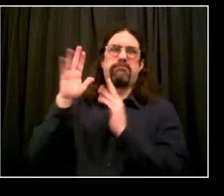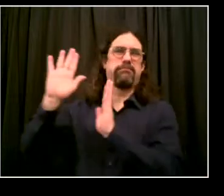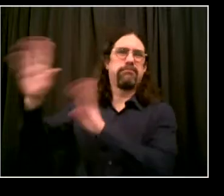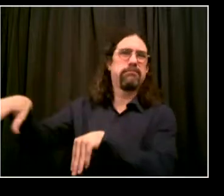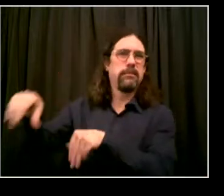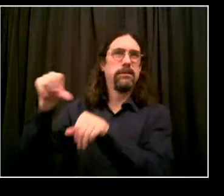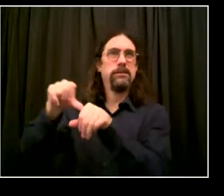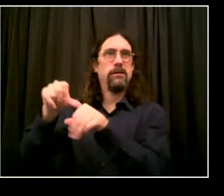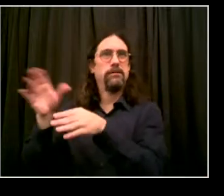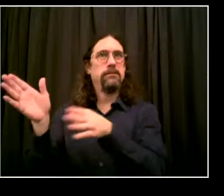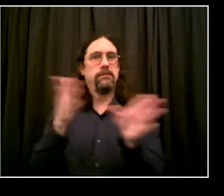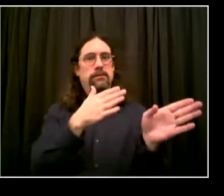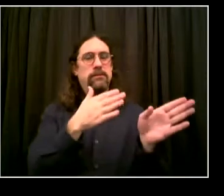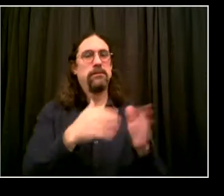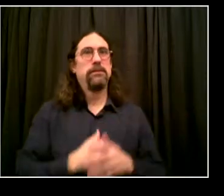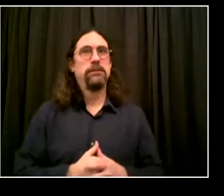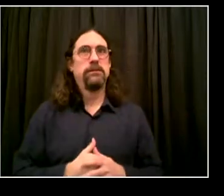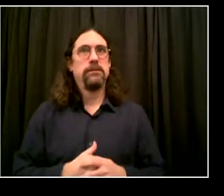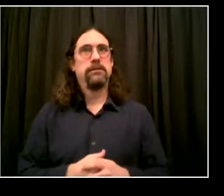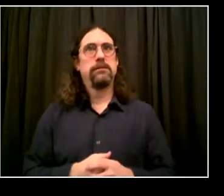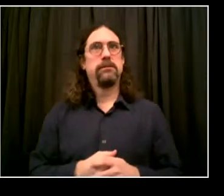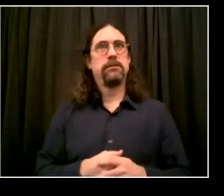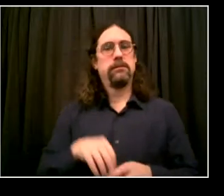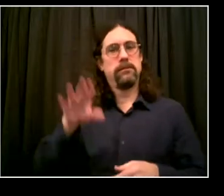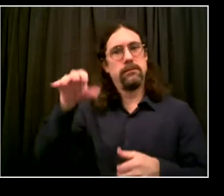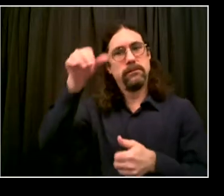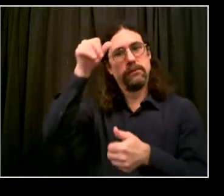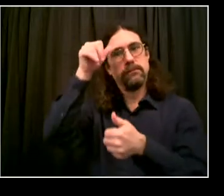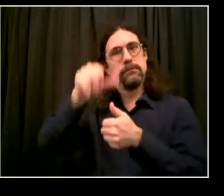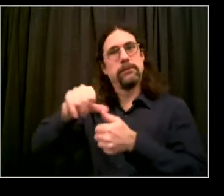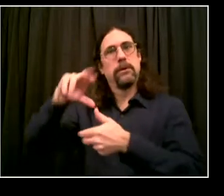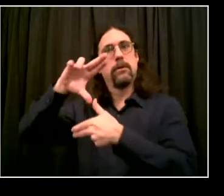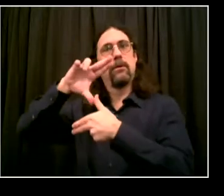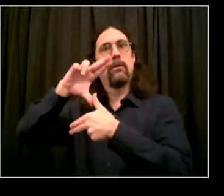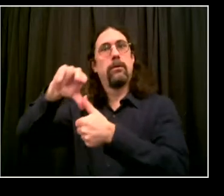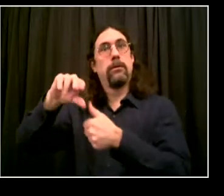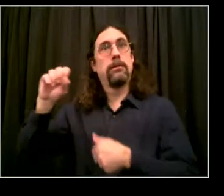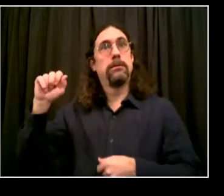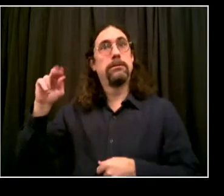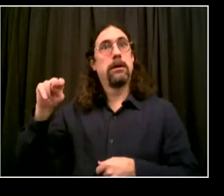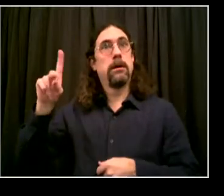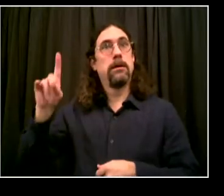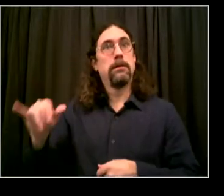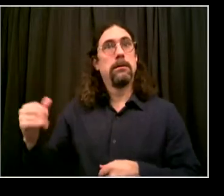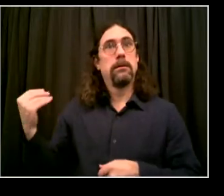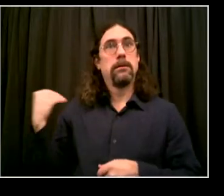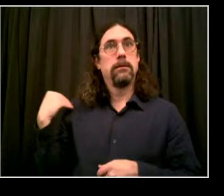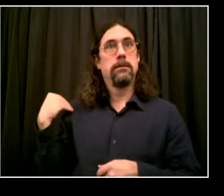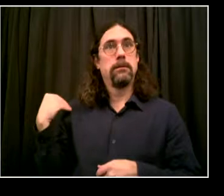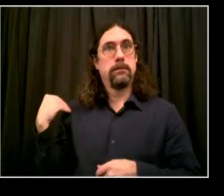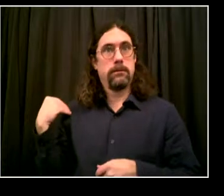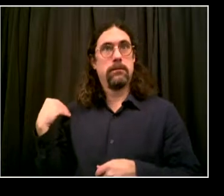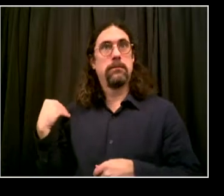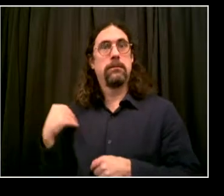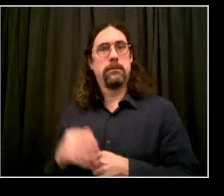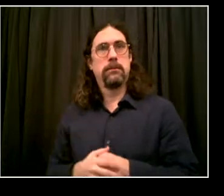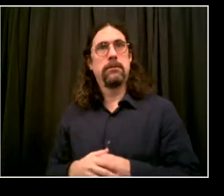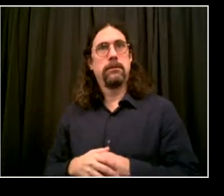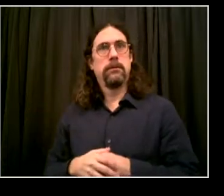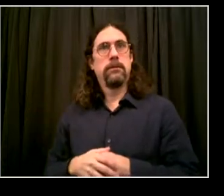COULD NOT FORGET